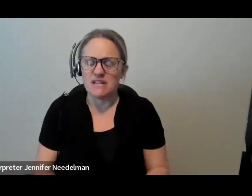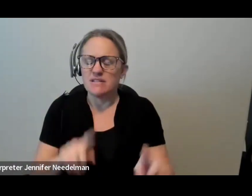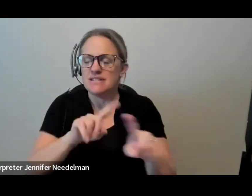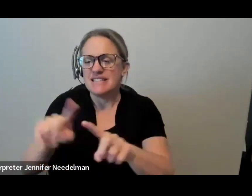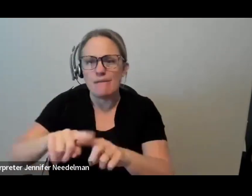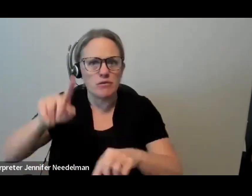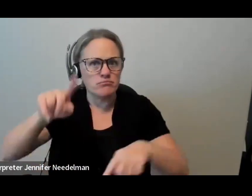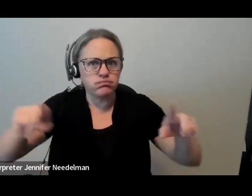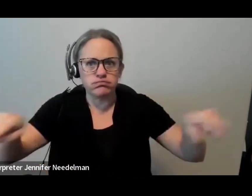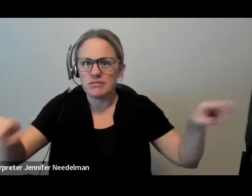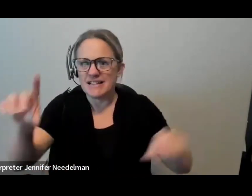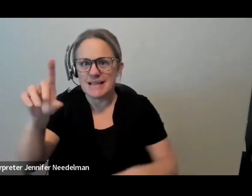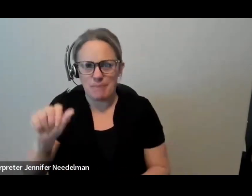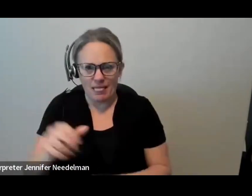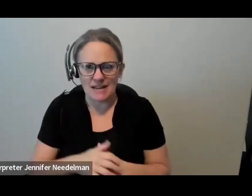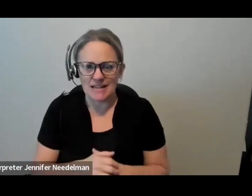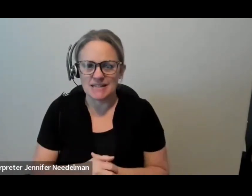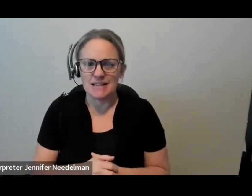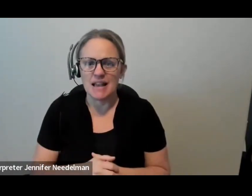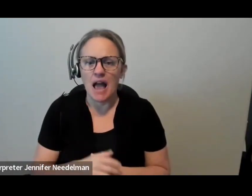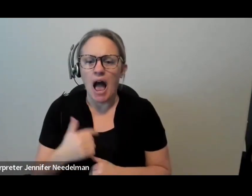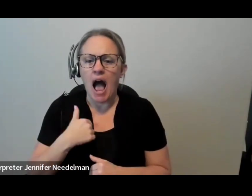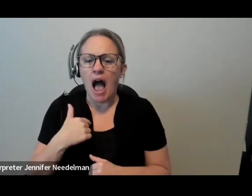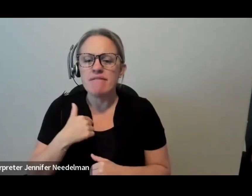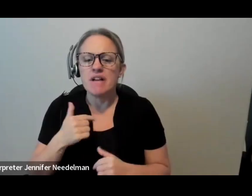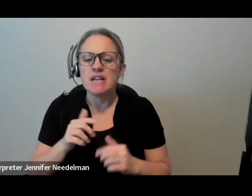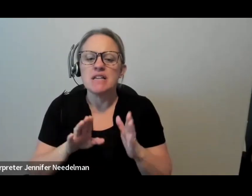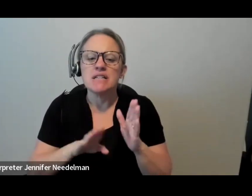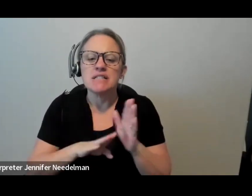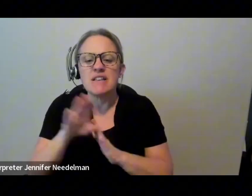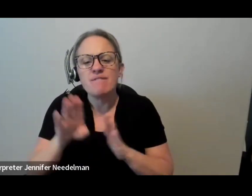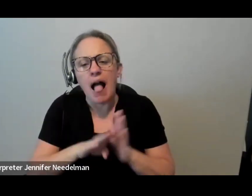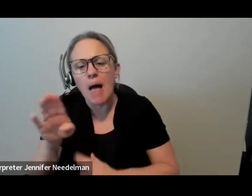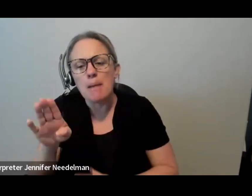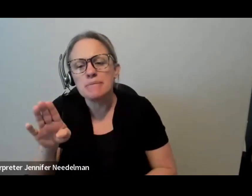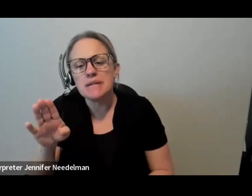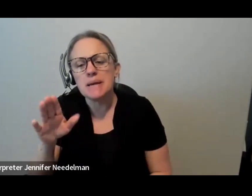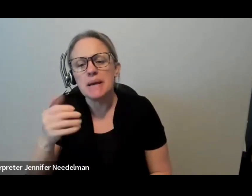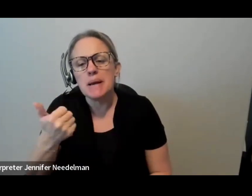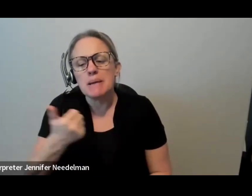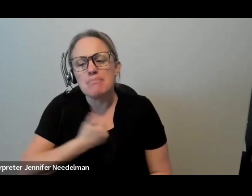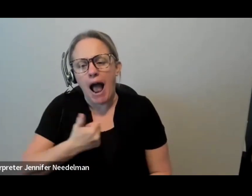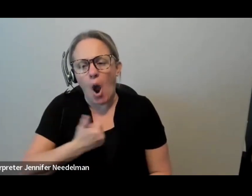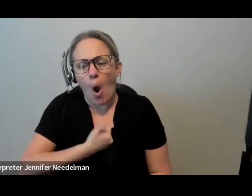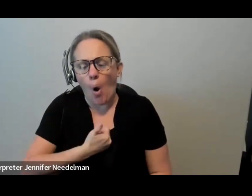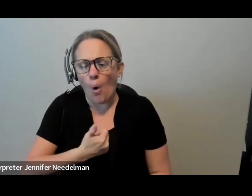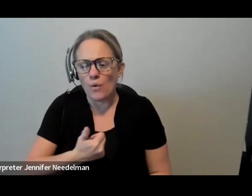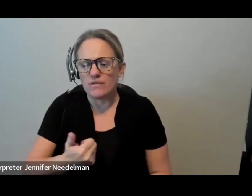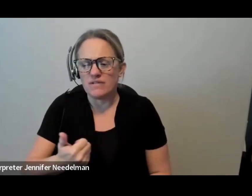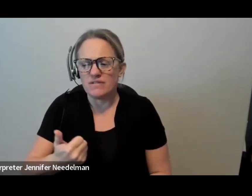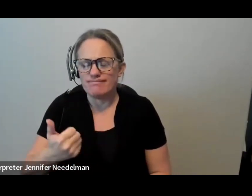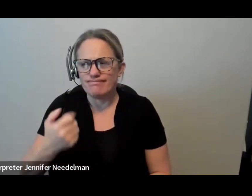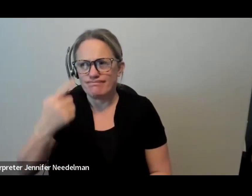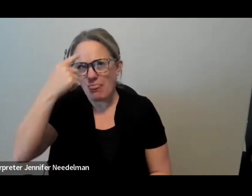in our accelerator and I've kind of developed my own sense of scanning.